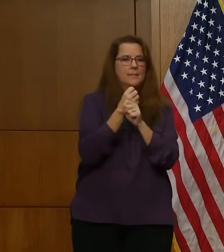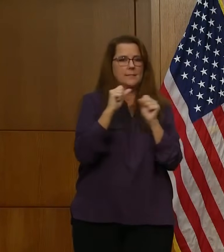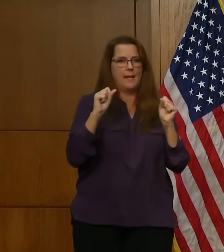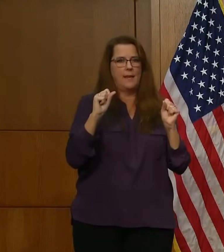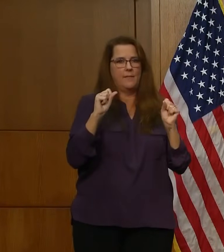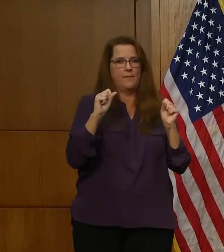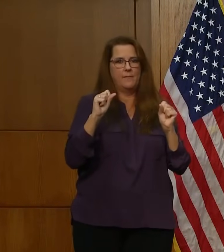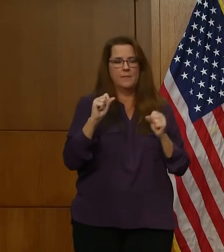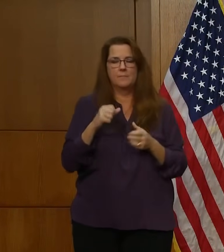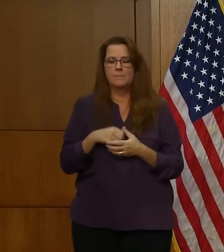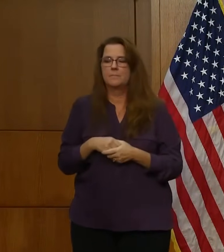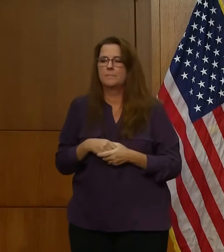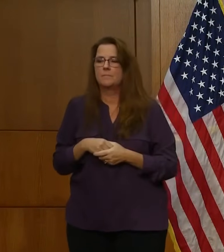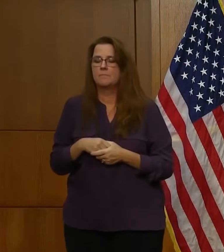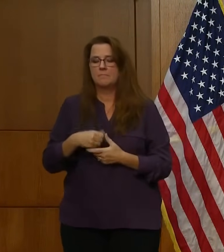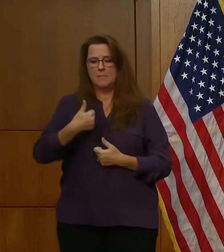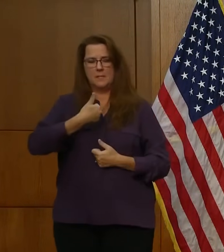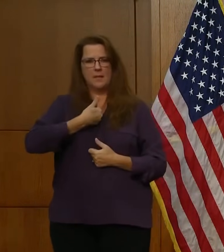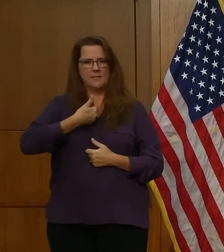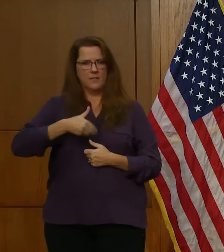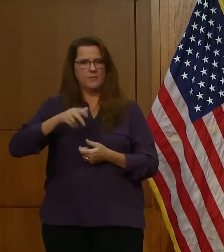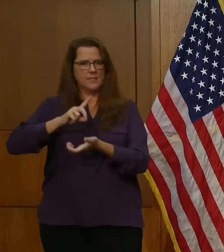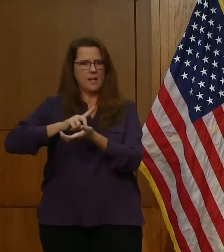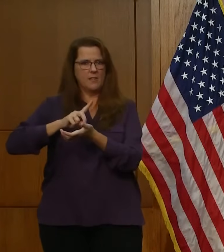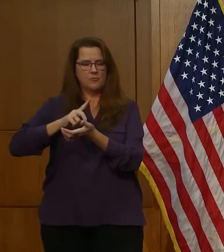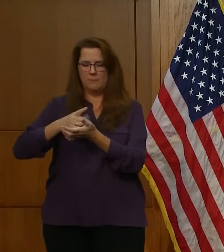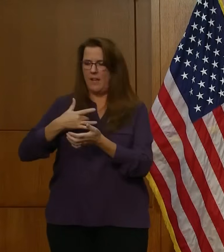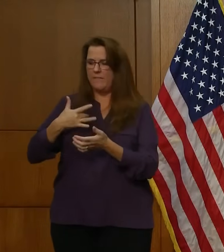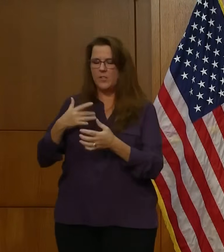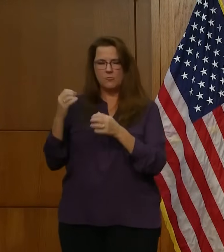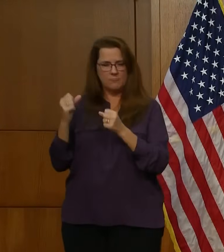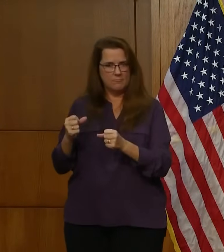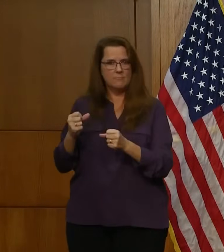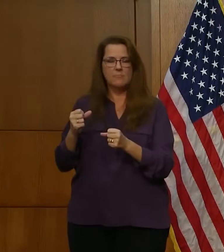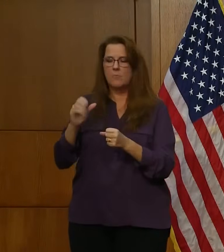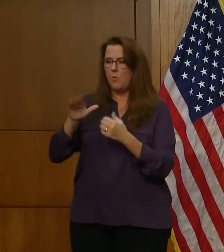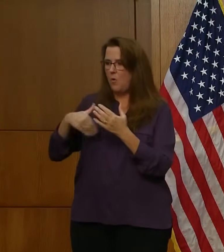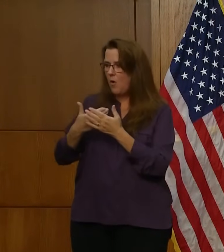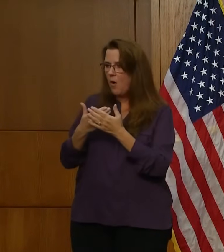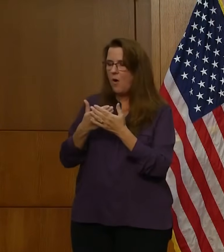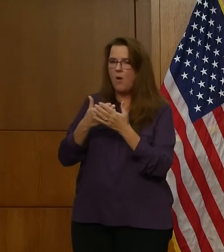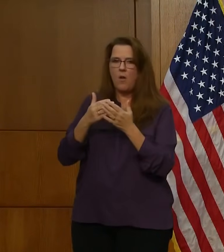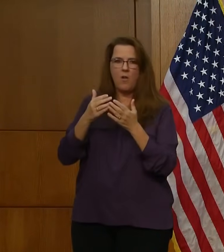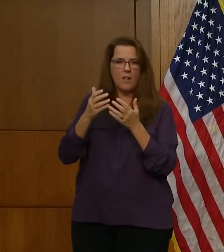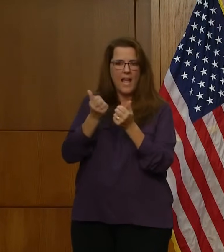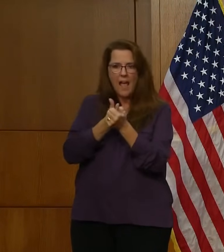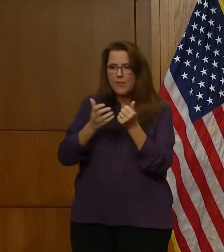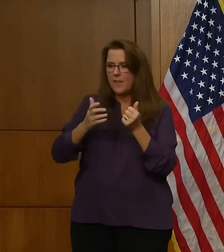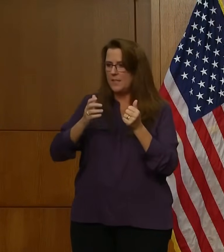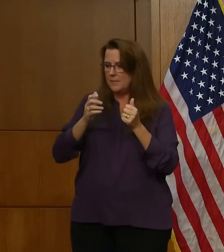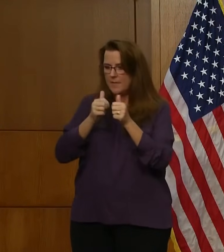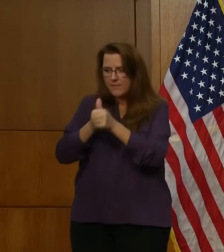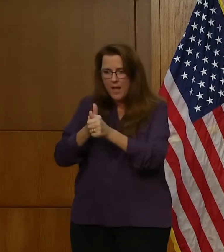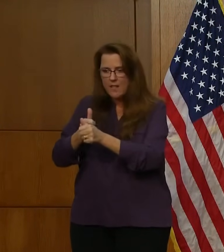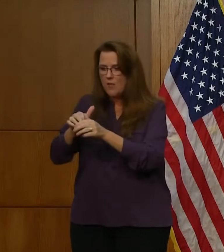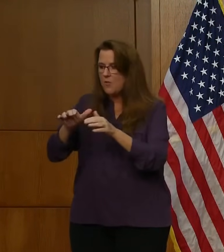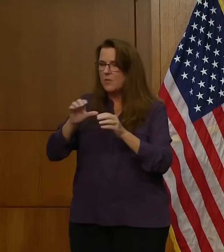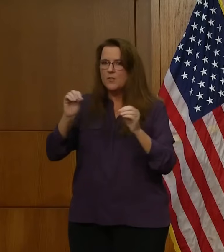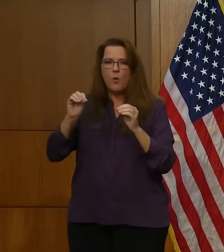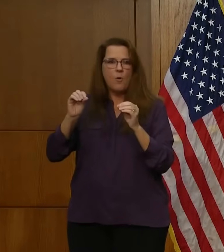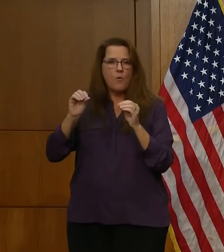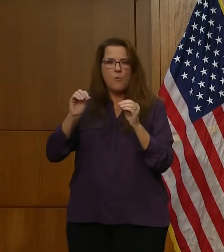SAFE. AS A DOCTOR. I AM